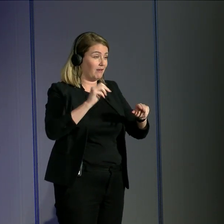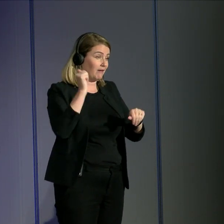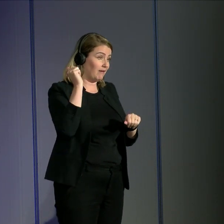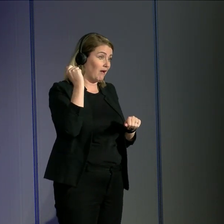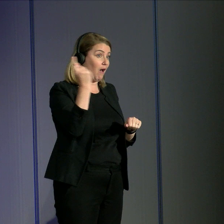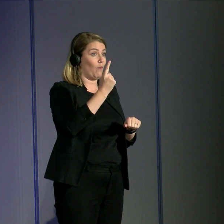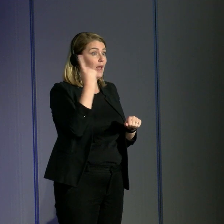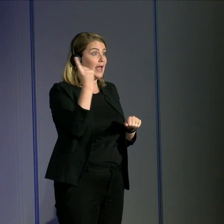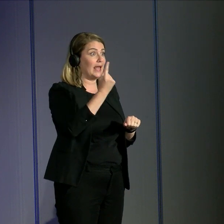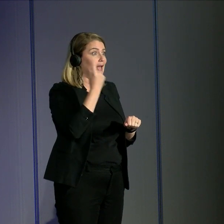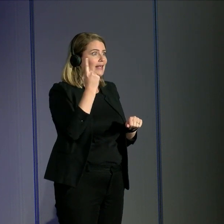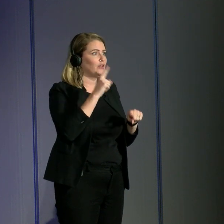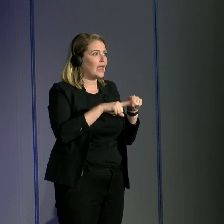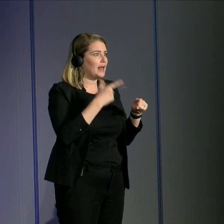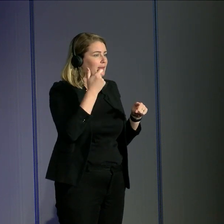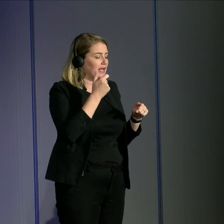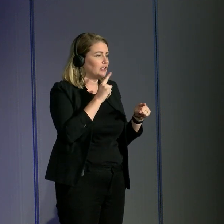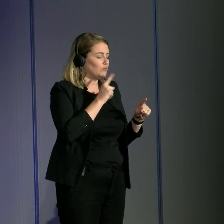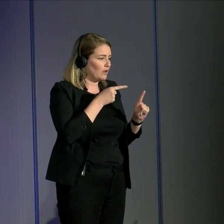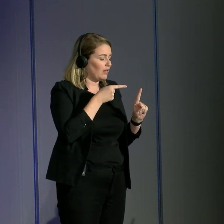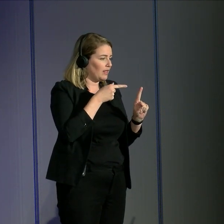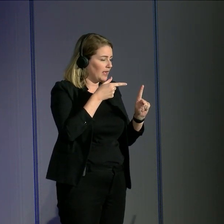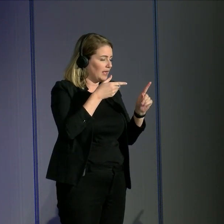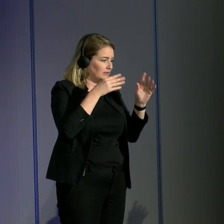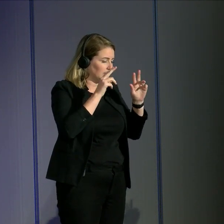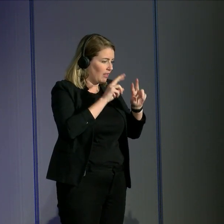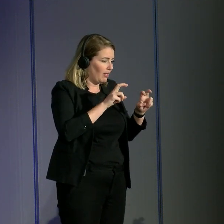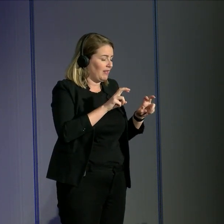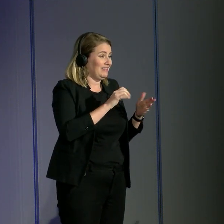is exhaustive and costly and so on.